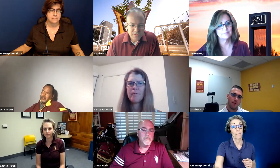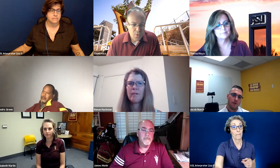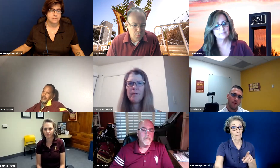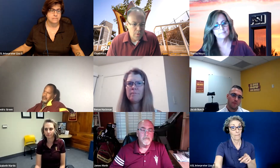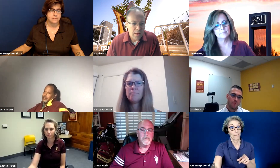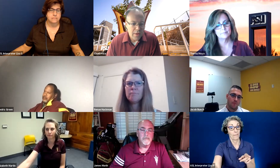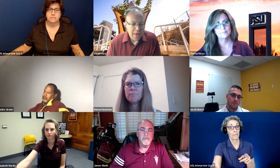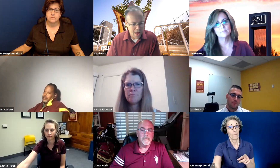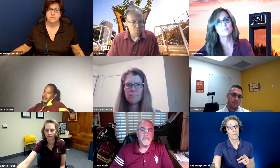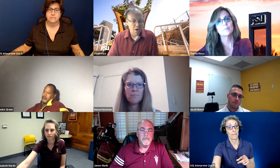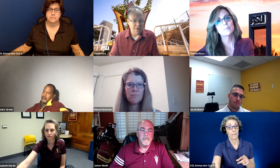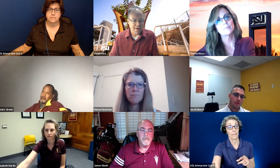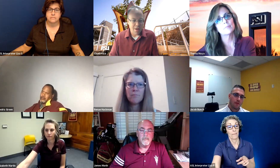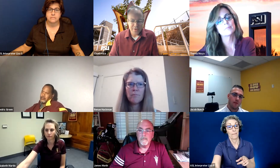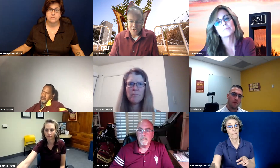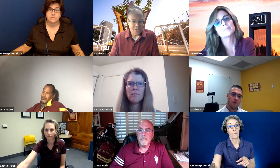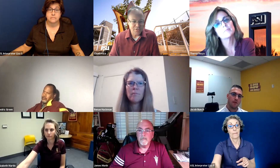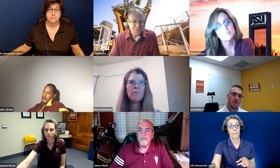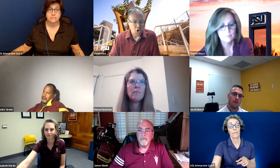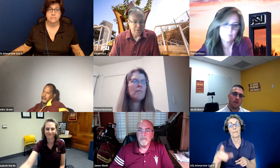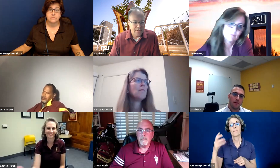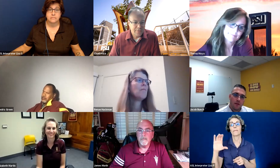So, how are accommodations determined?